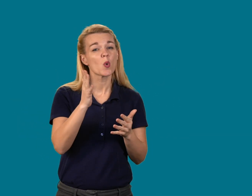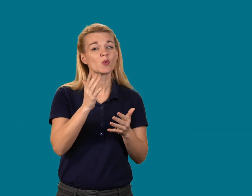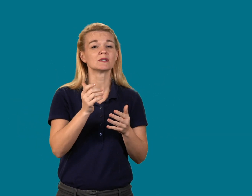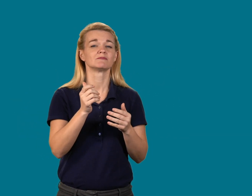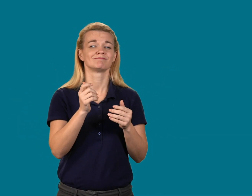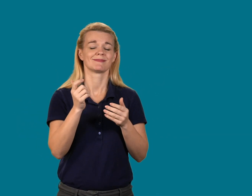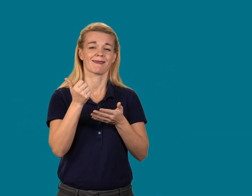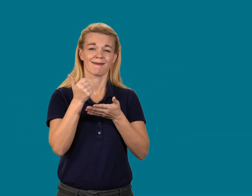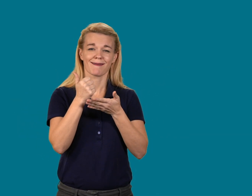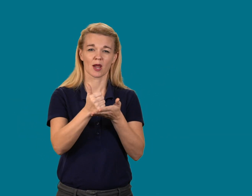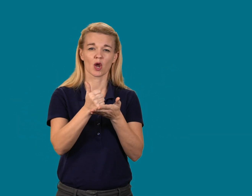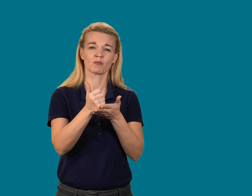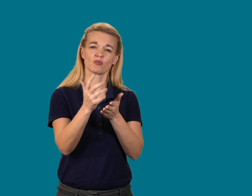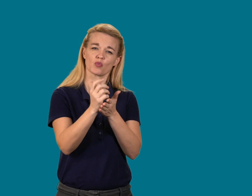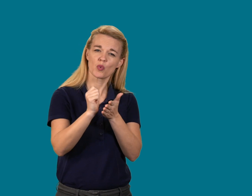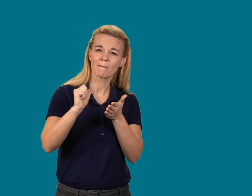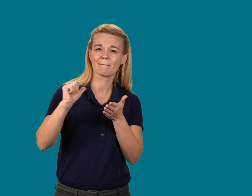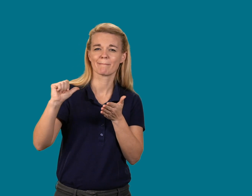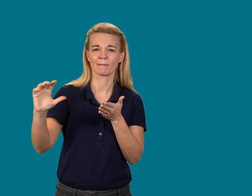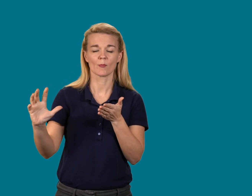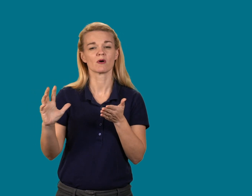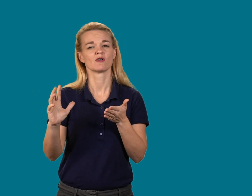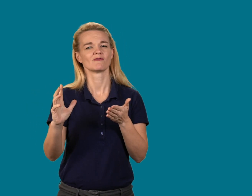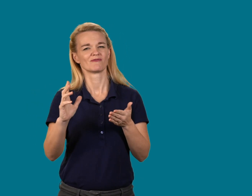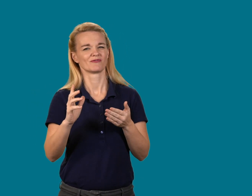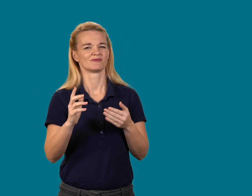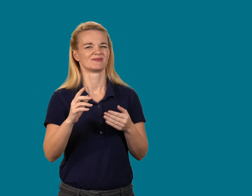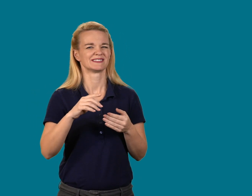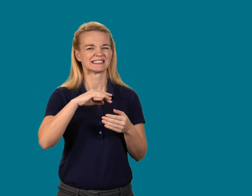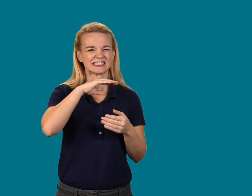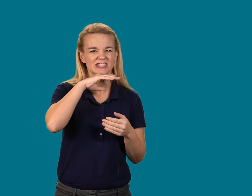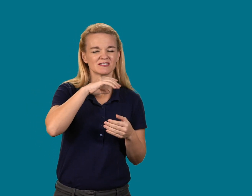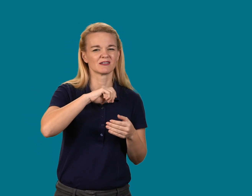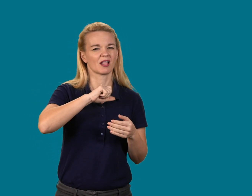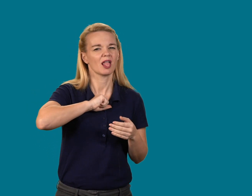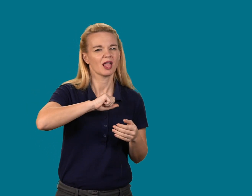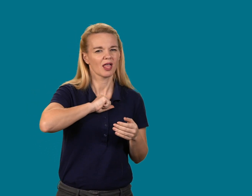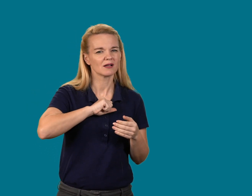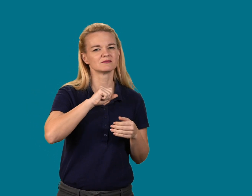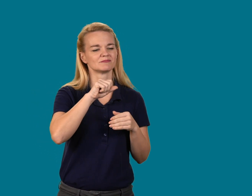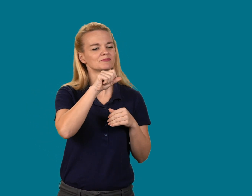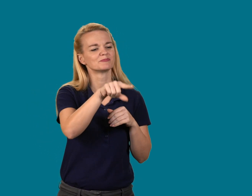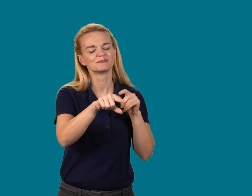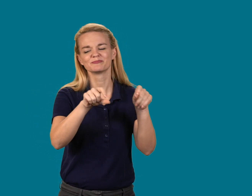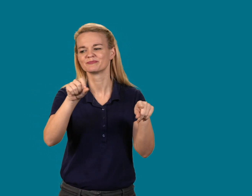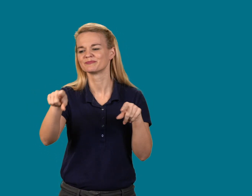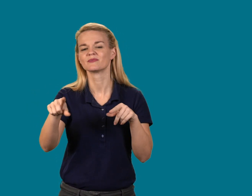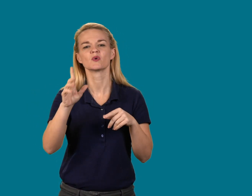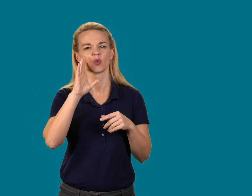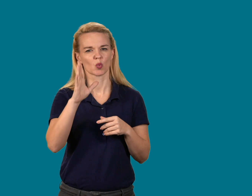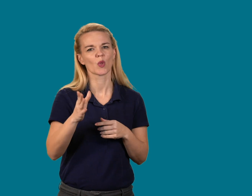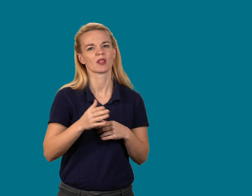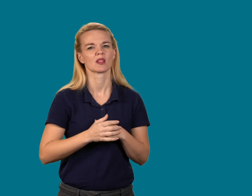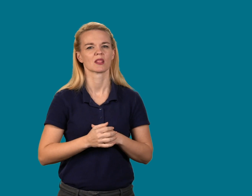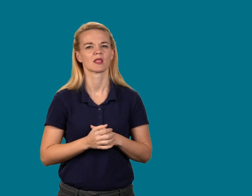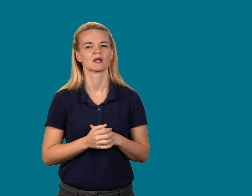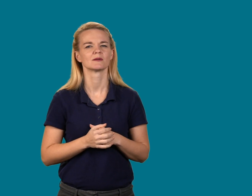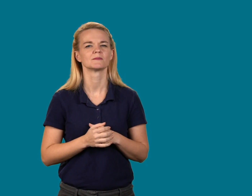Better ventilation helps remove germ droplets from the air.